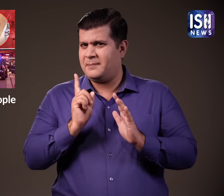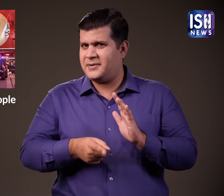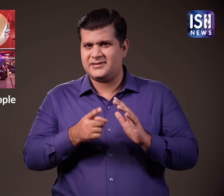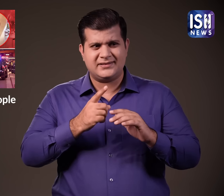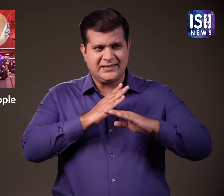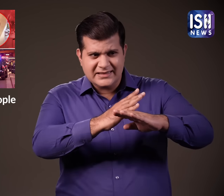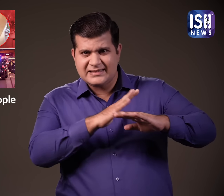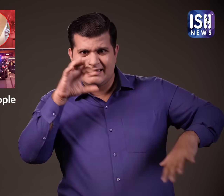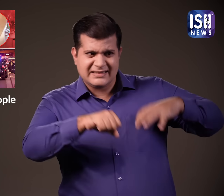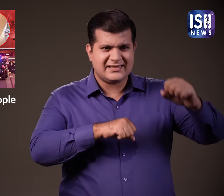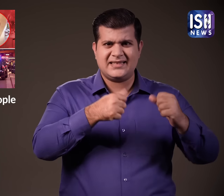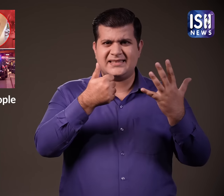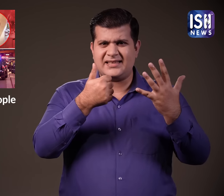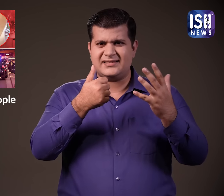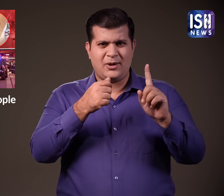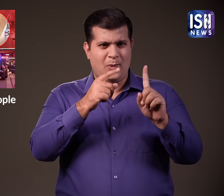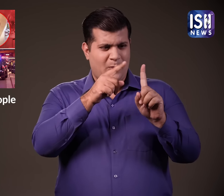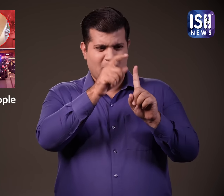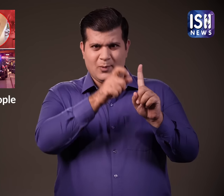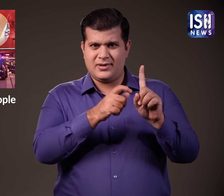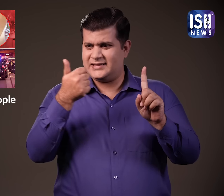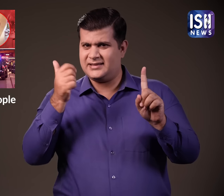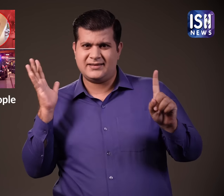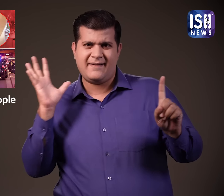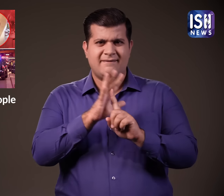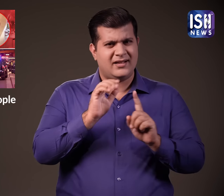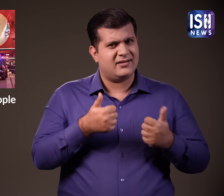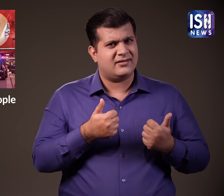The 6 people could have easily defended themselves against 1 killer.